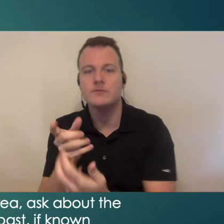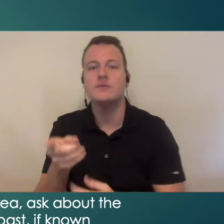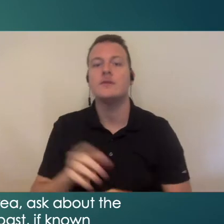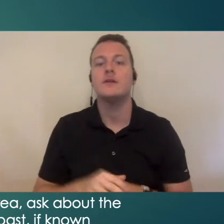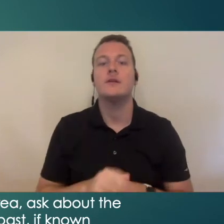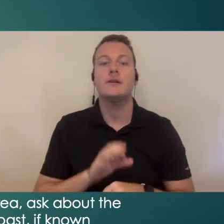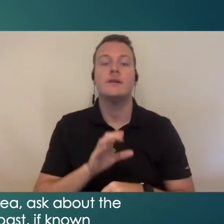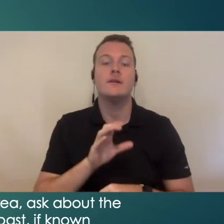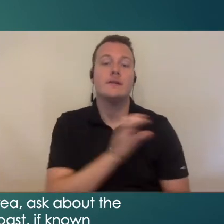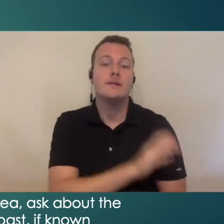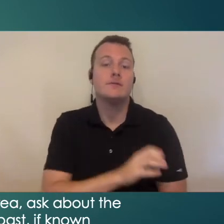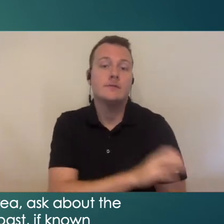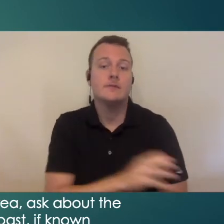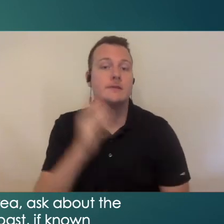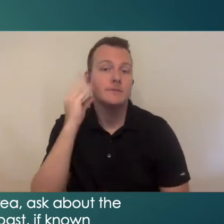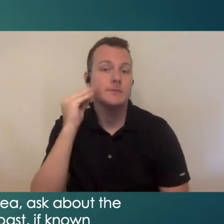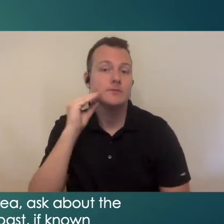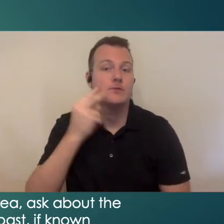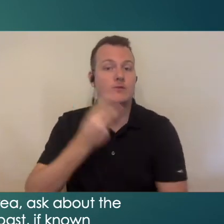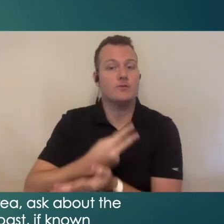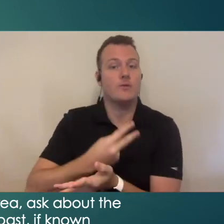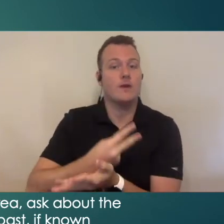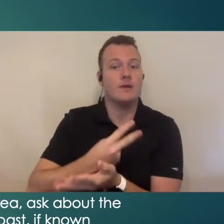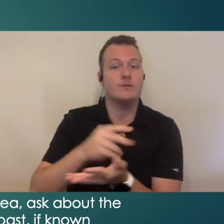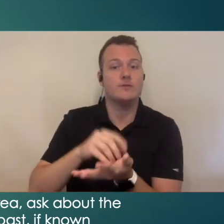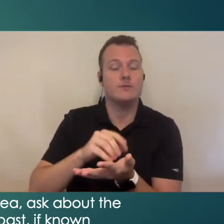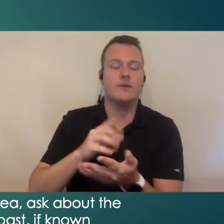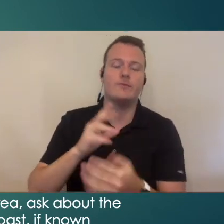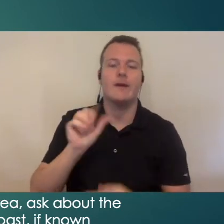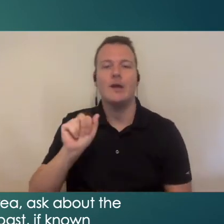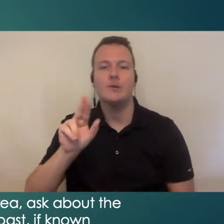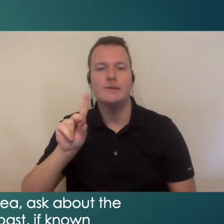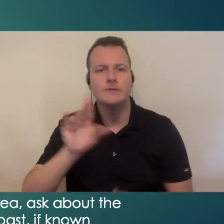experiences in grad school, what you felt was important for you in that